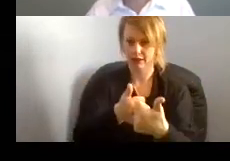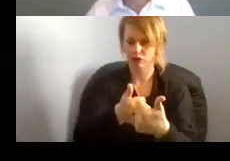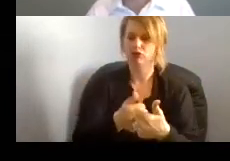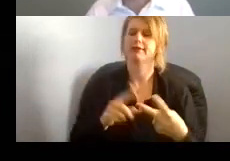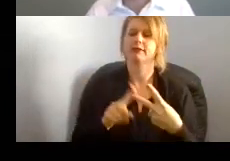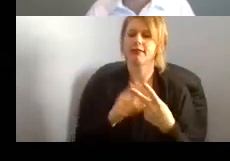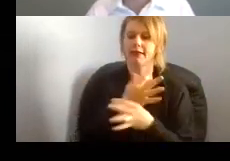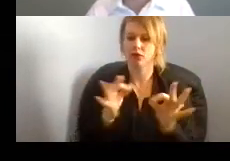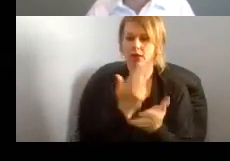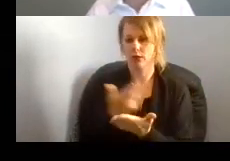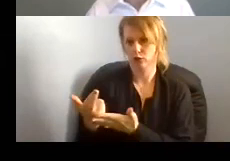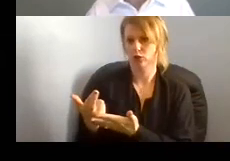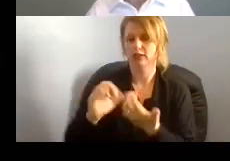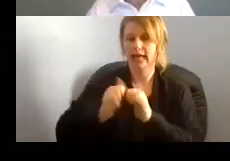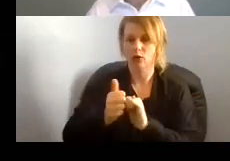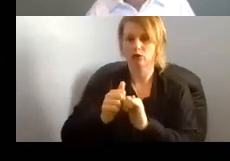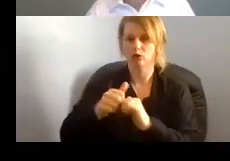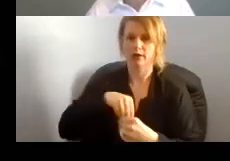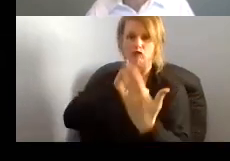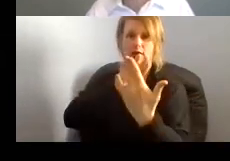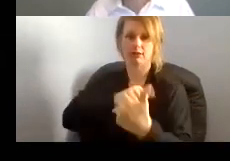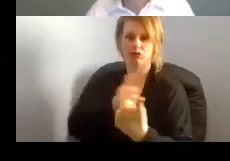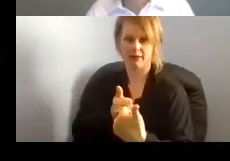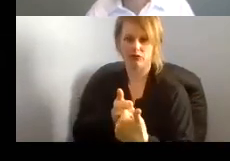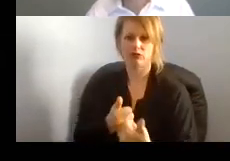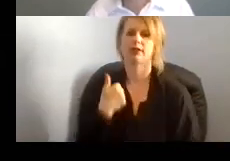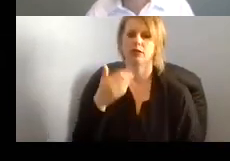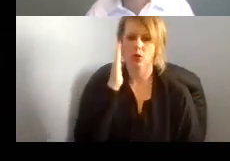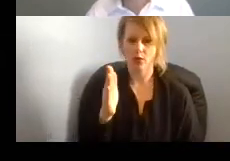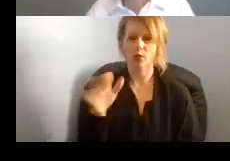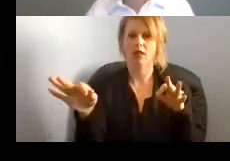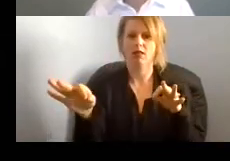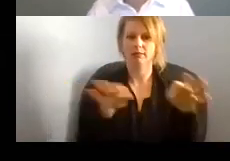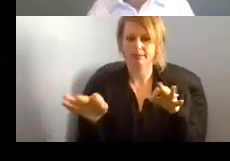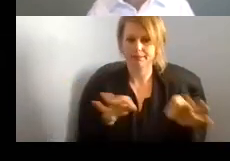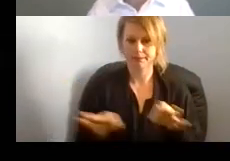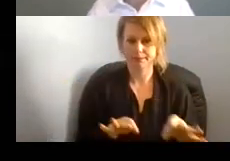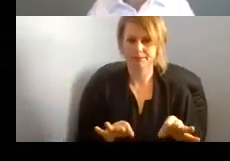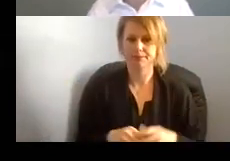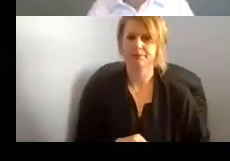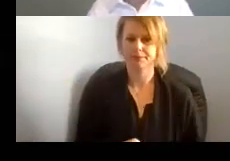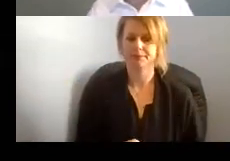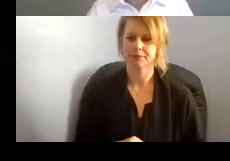each of those challenges. So I’m going to go quickly through the different resources in what I’m saying now, but don’t worry.